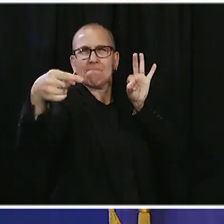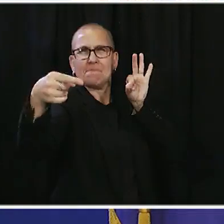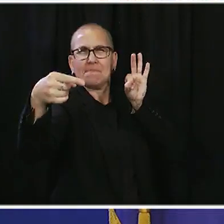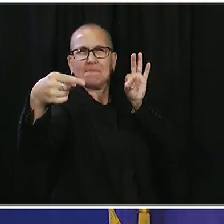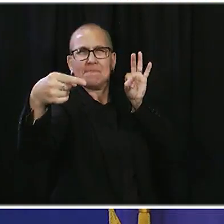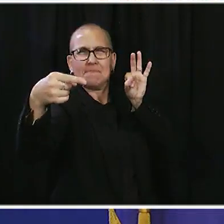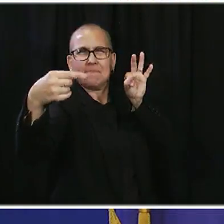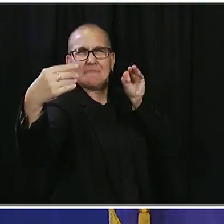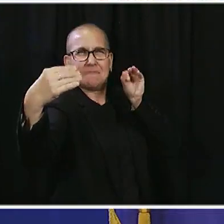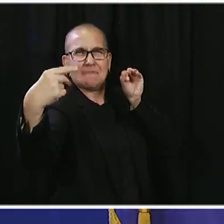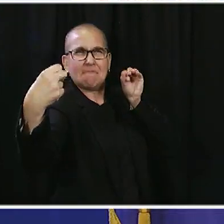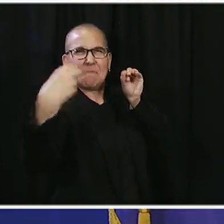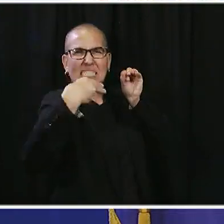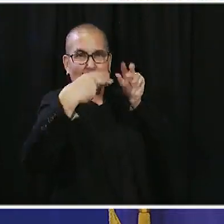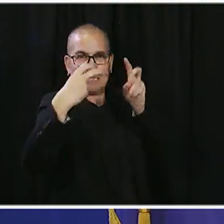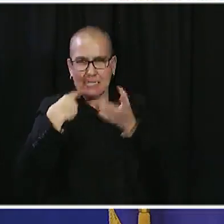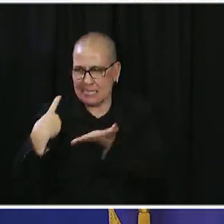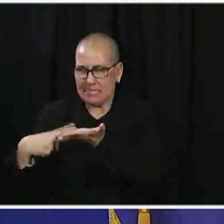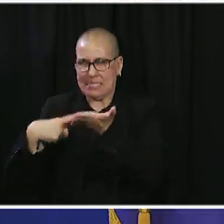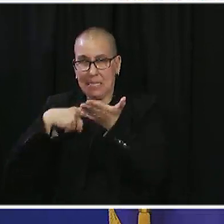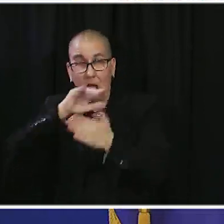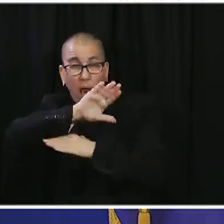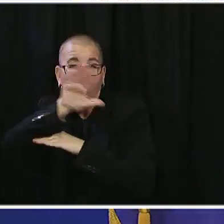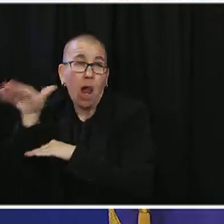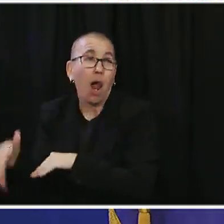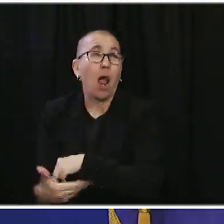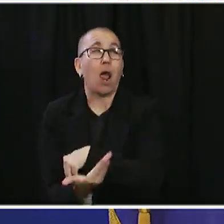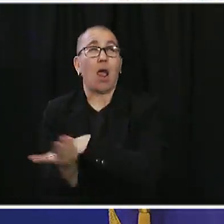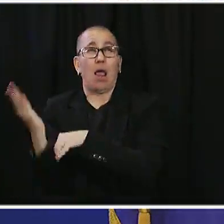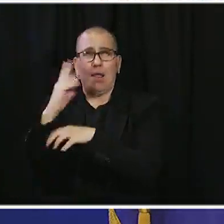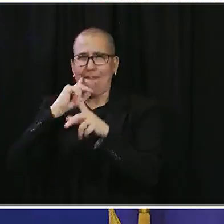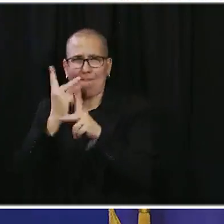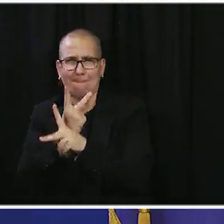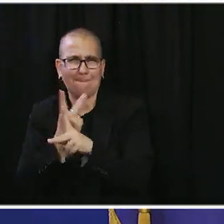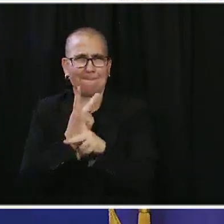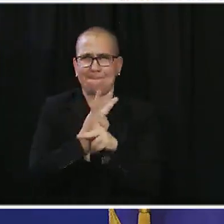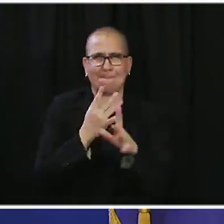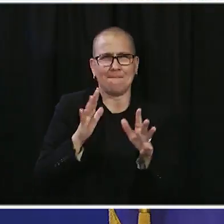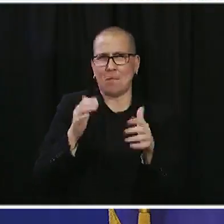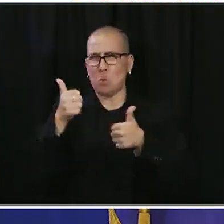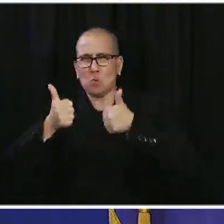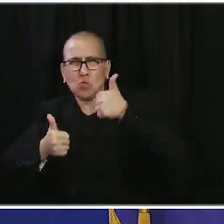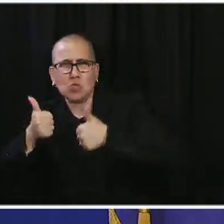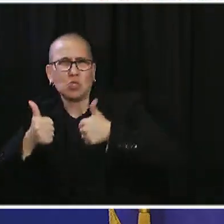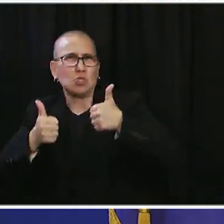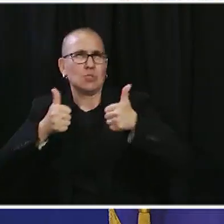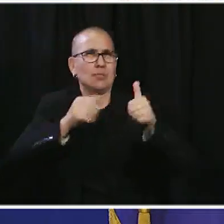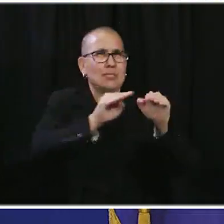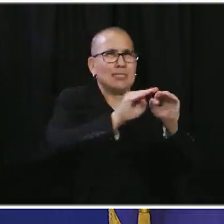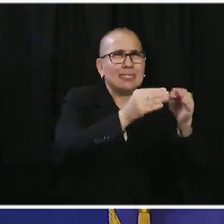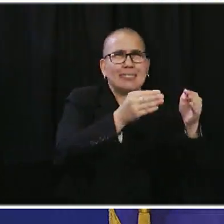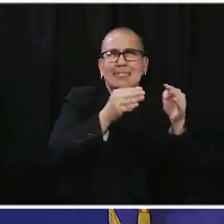00 A.M. FOR MANY OF US, DISCUSSIONS GOING BACK AND FORTH ABOUT WATCHING